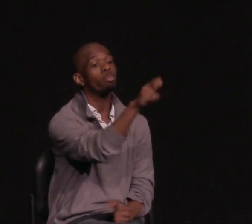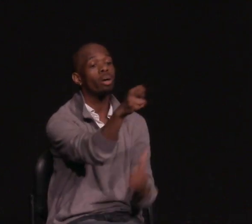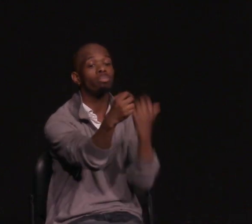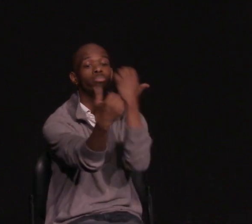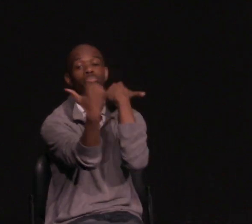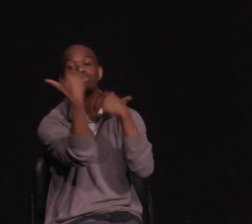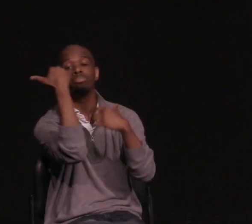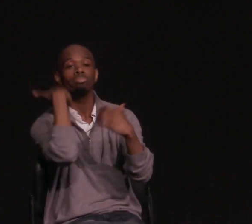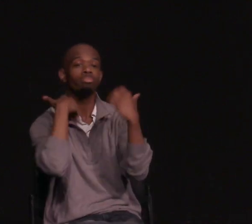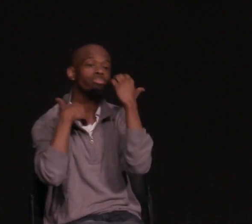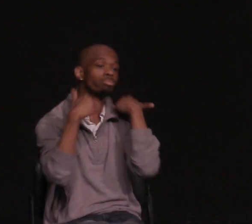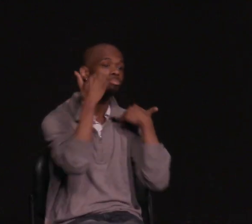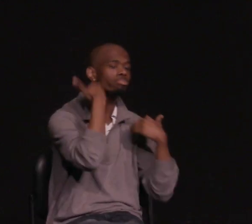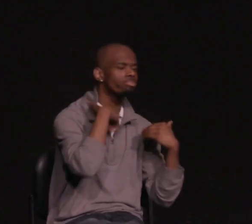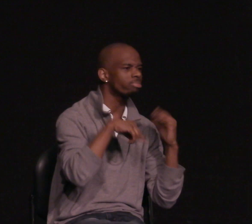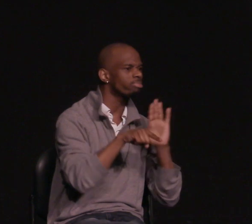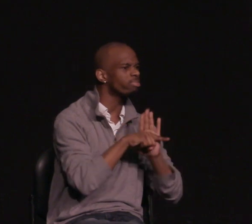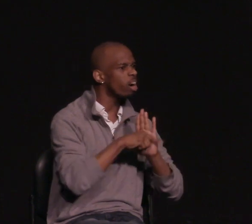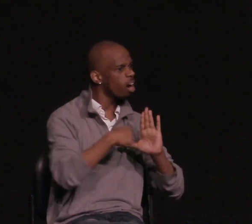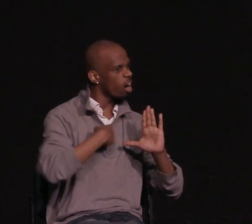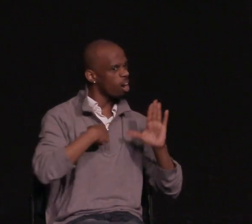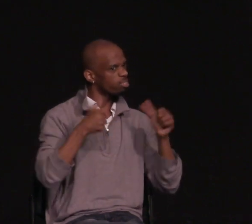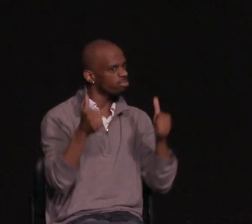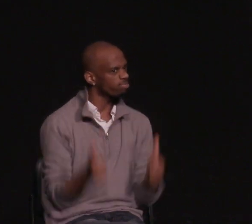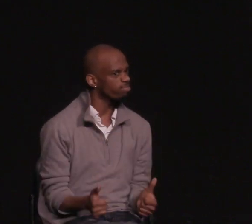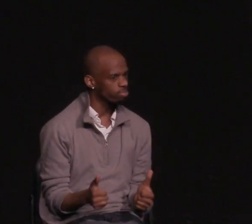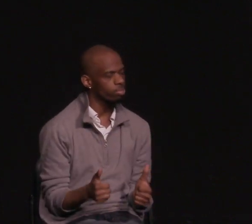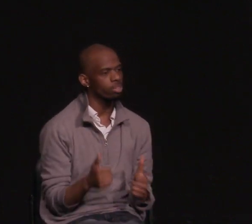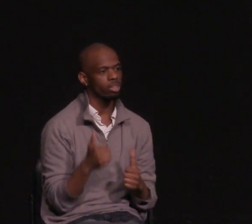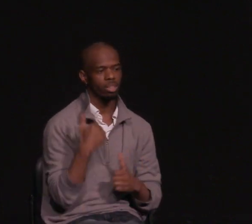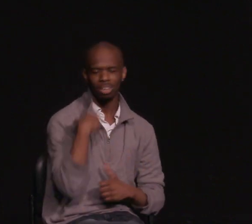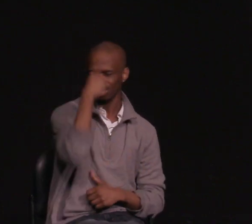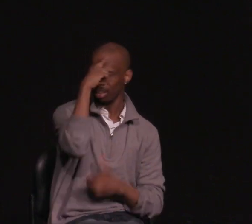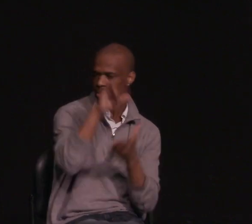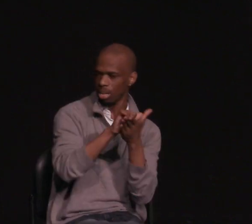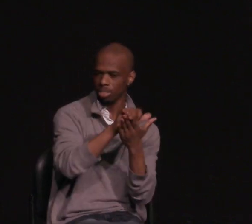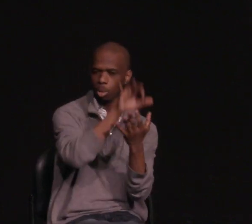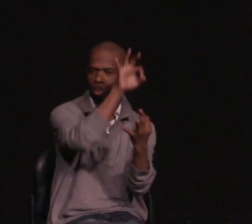I celebrate these everyday acts of resistance and see them as an entry point into the food justice movement